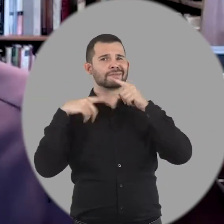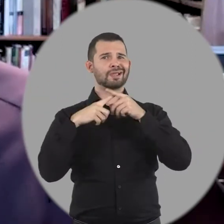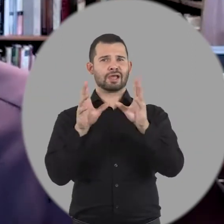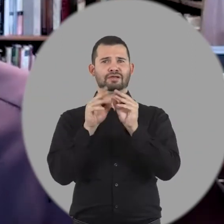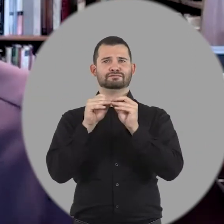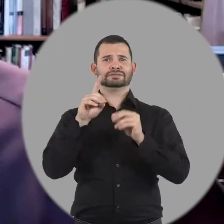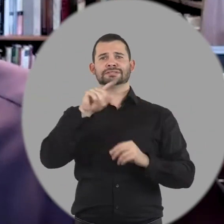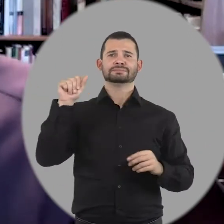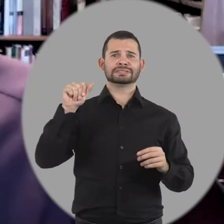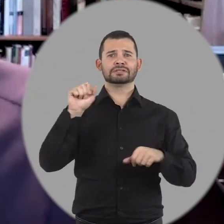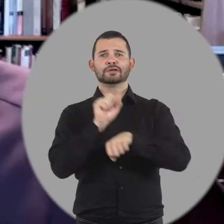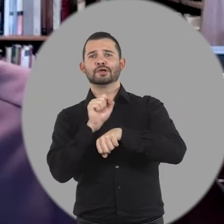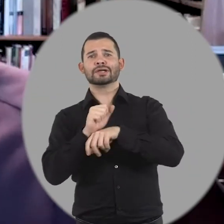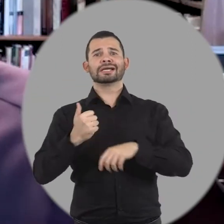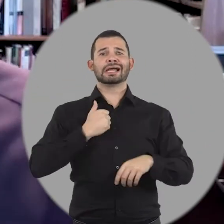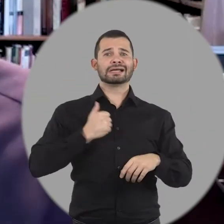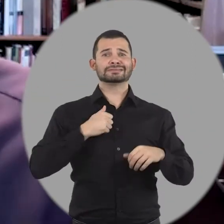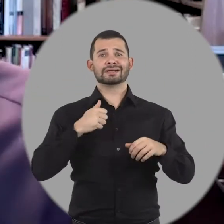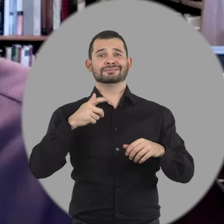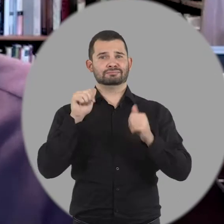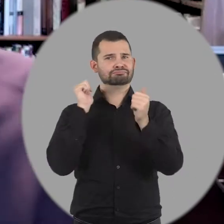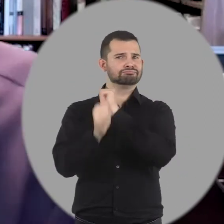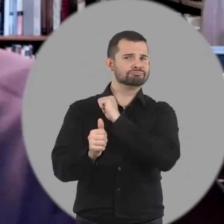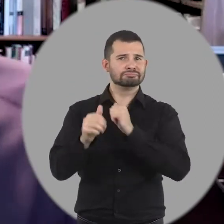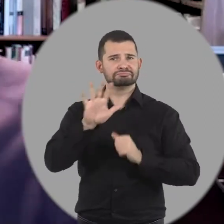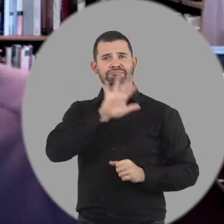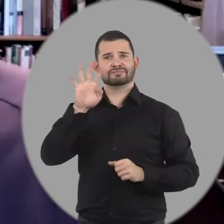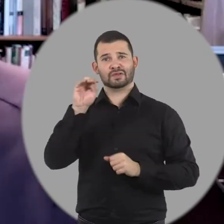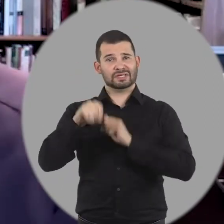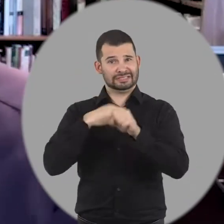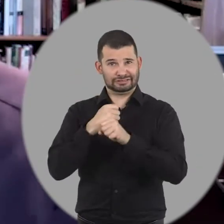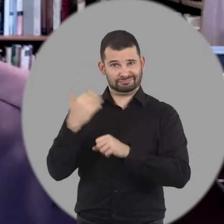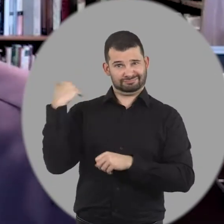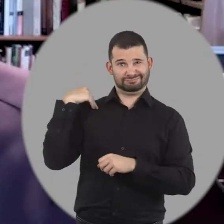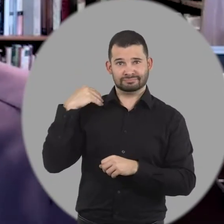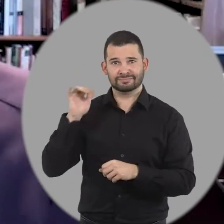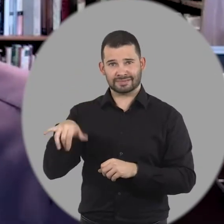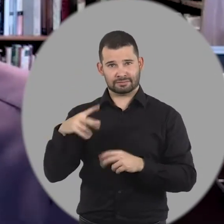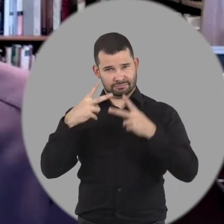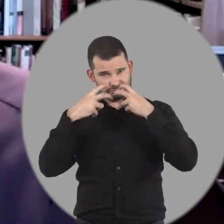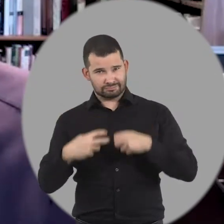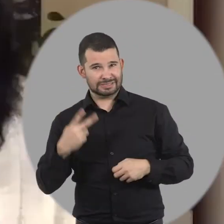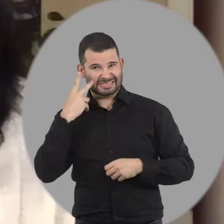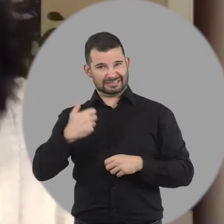is over 40 years ago. You can tell from looking at me. You haven't aged a day.